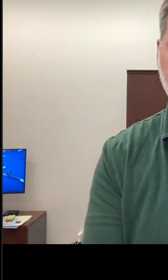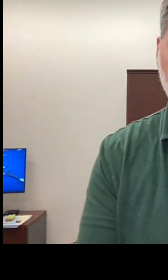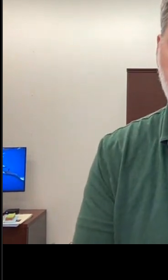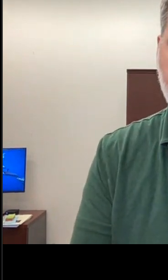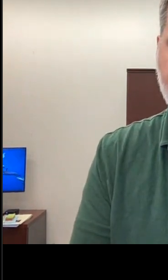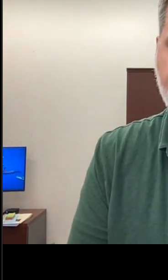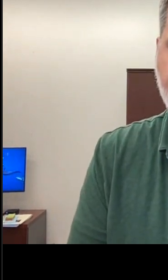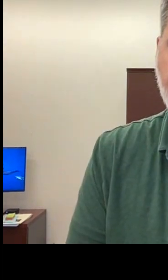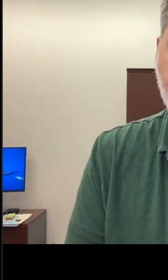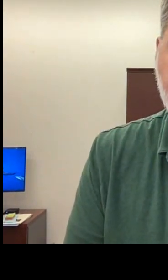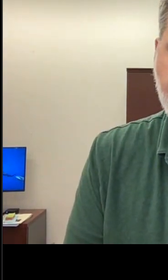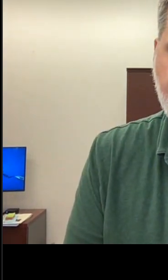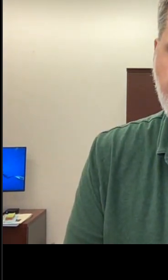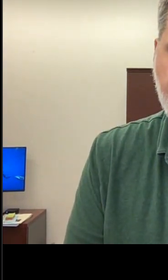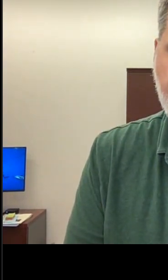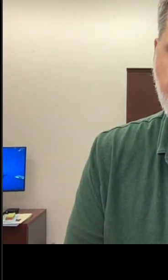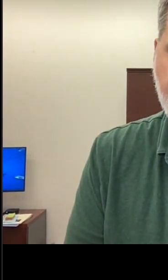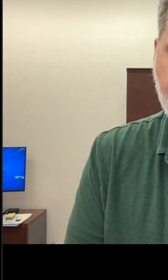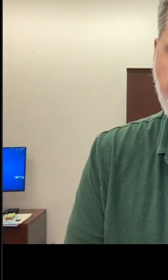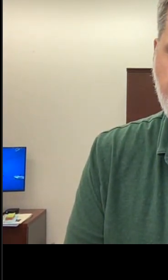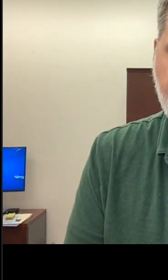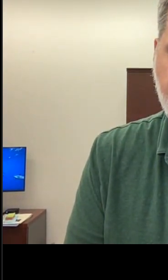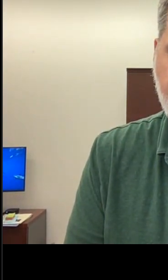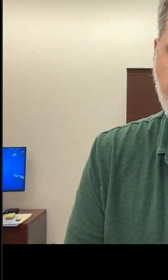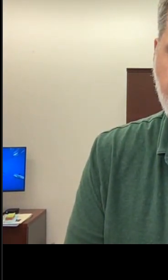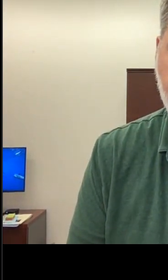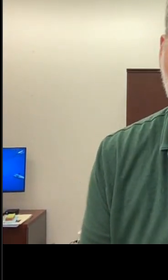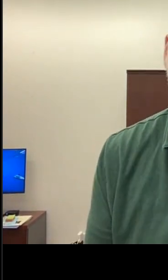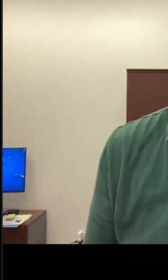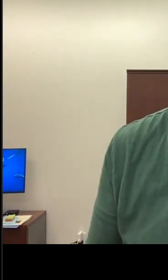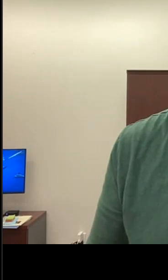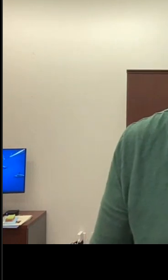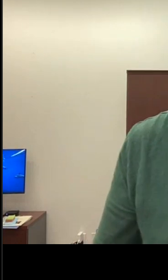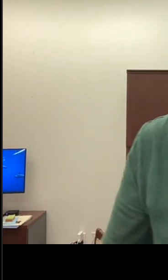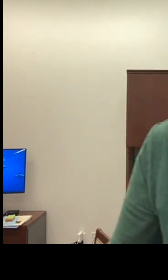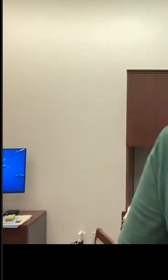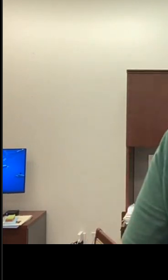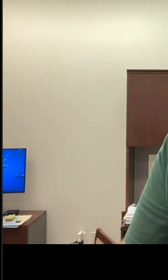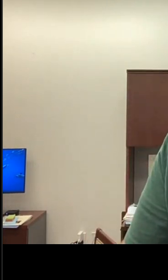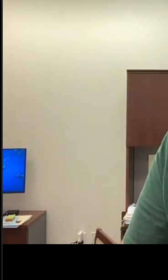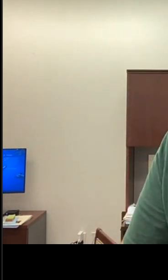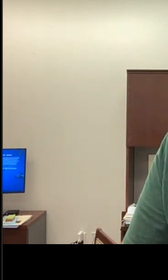If you are at the conference, be sure to join us to talk more about belonging and hopefully